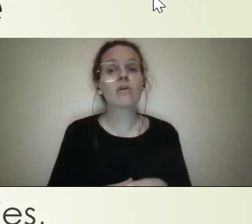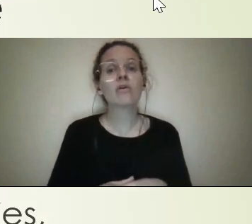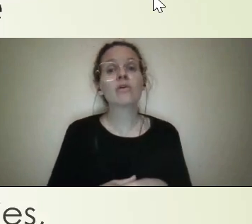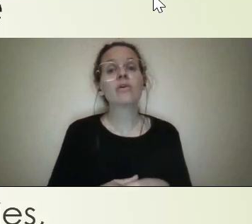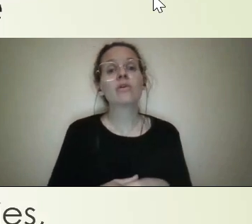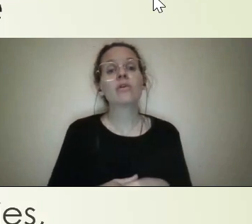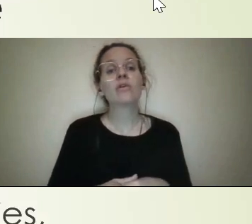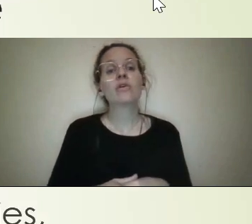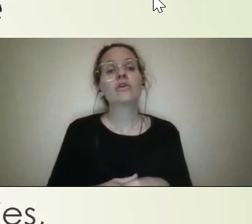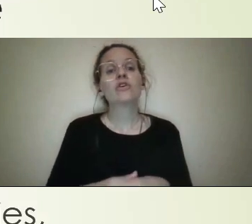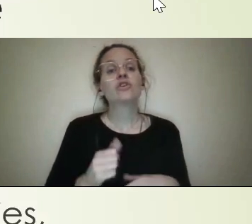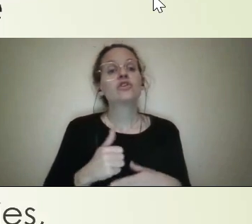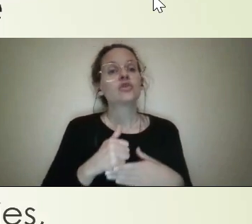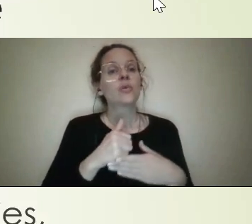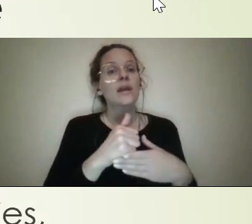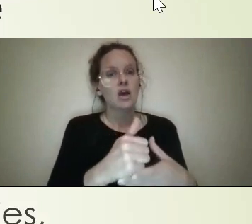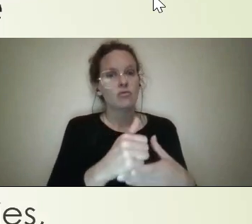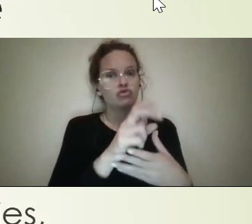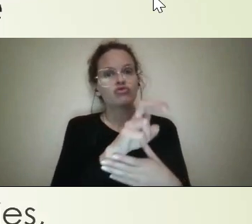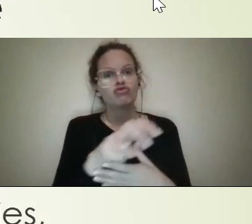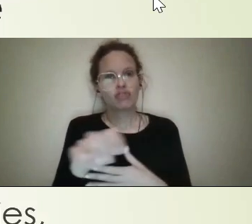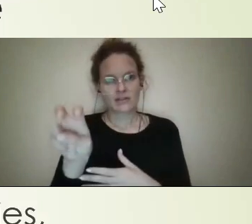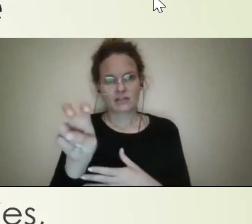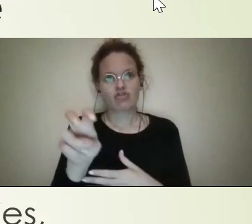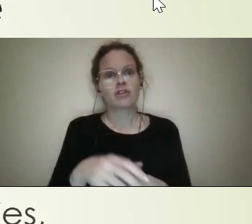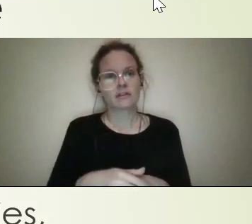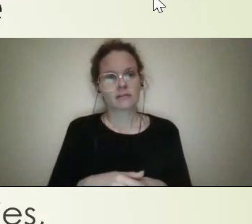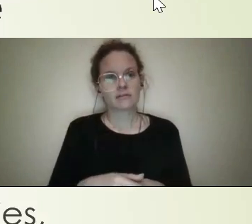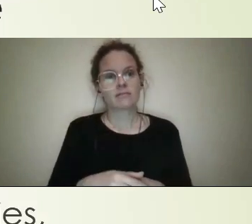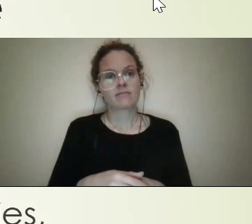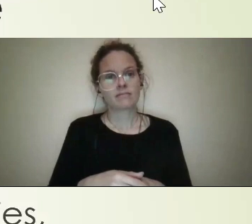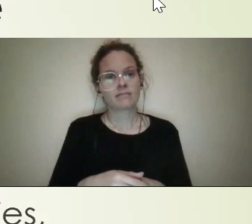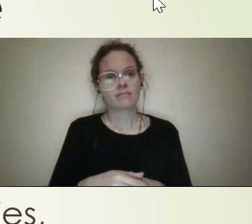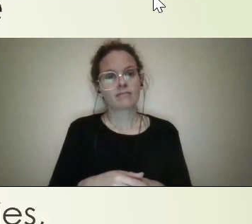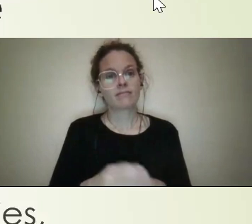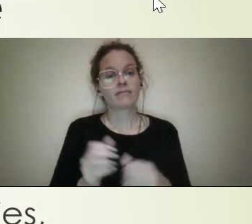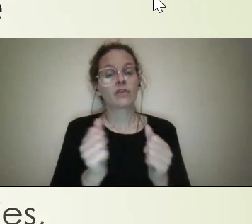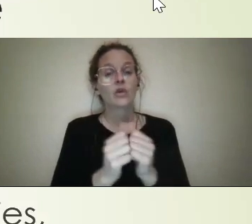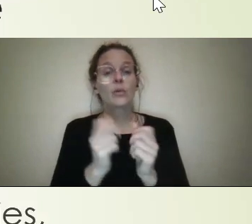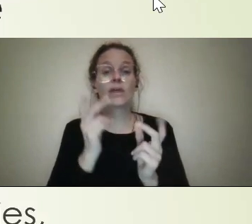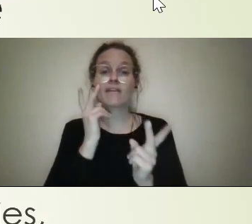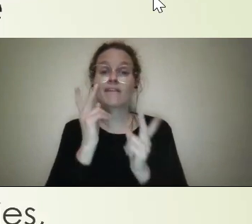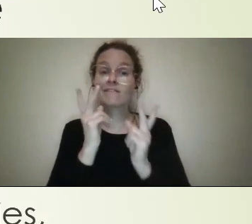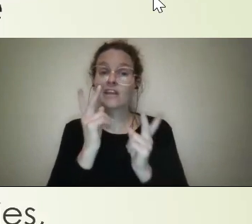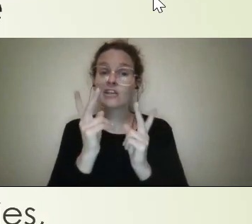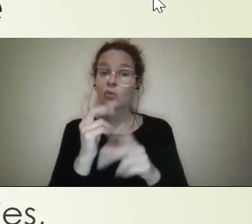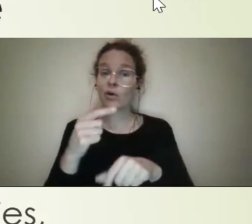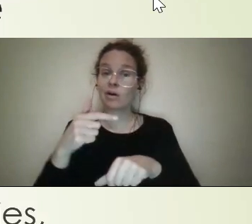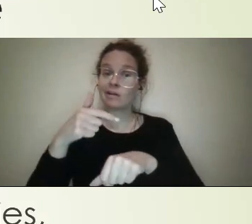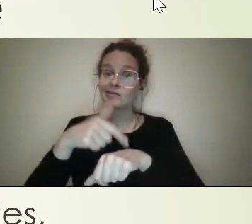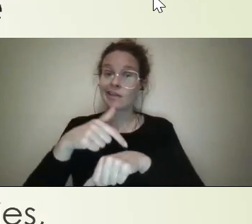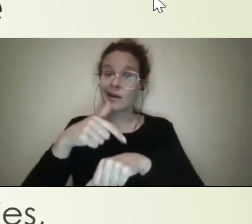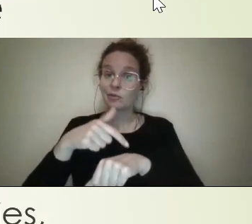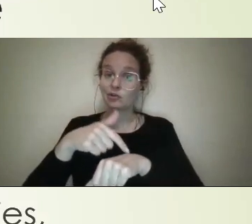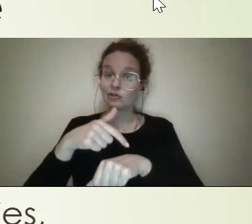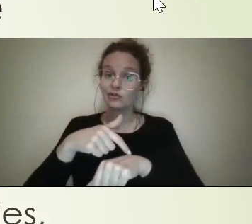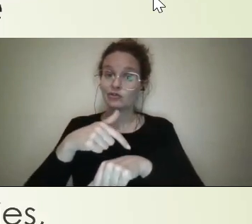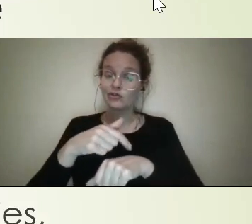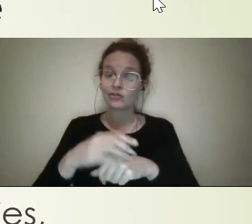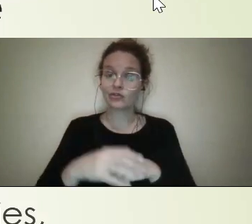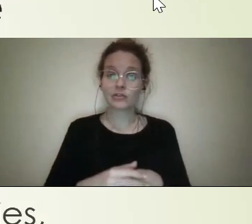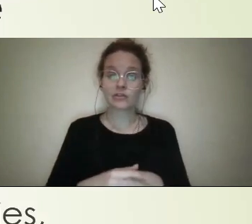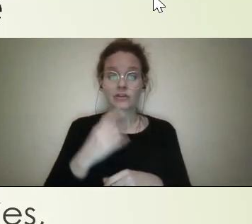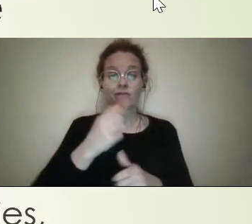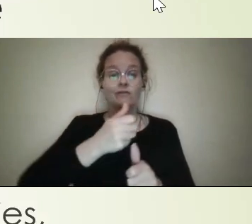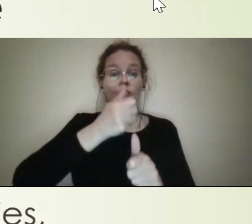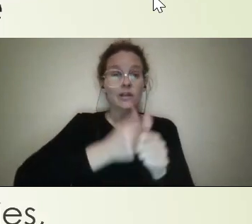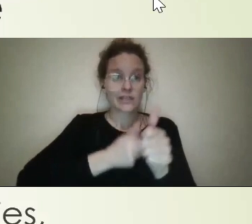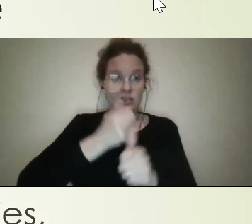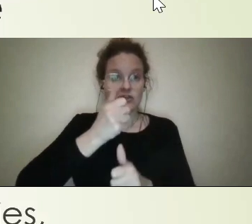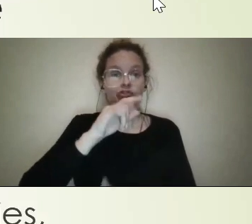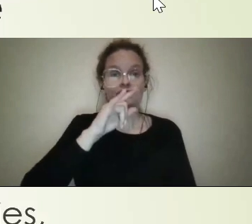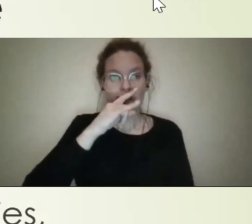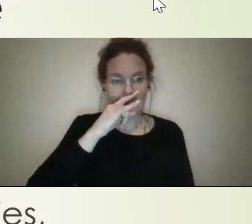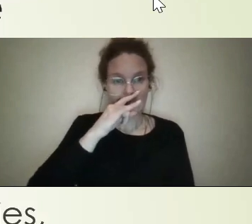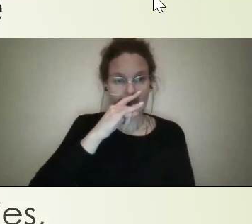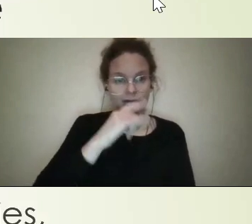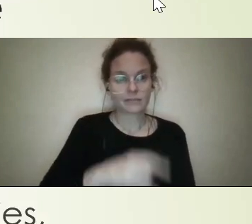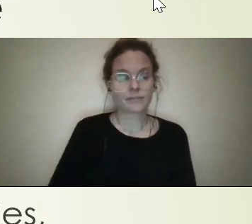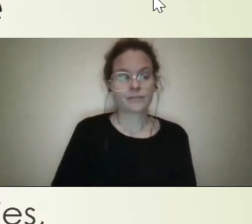transition. Excuse me. With the visual timers: I had them for each kid and they are the ones that